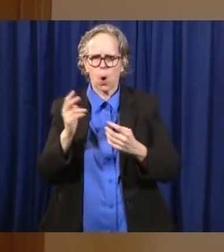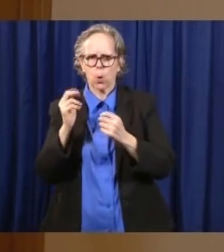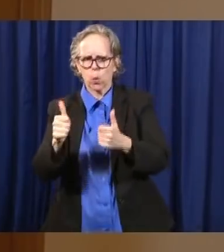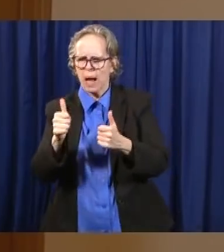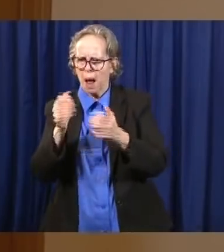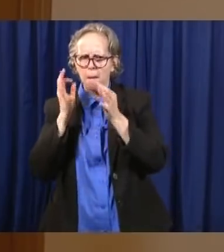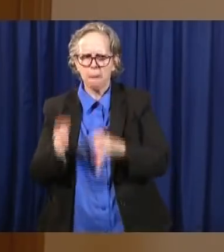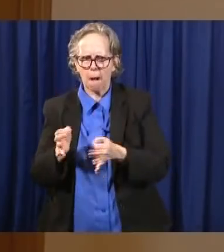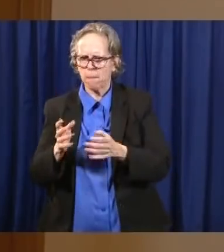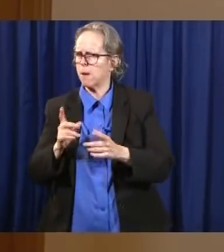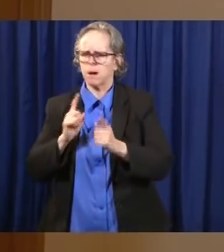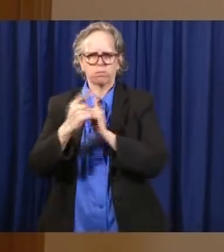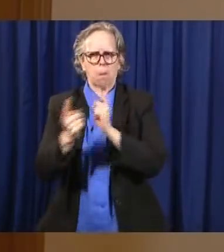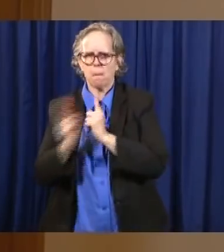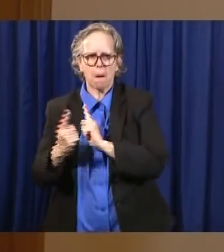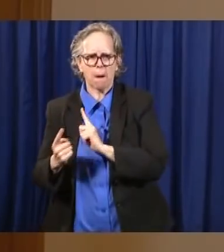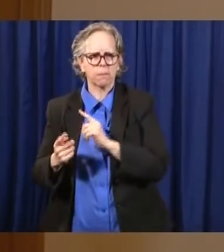THAT HAS MADE ALL THE